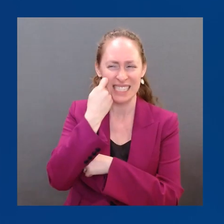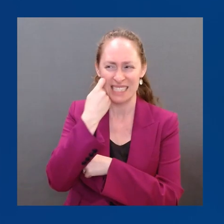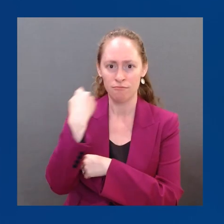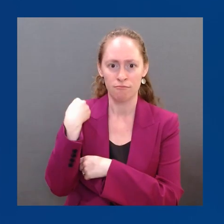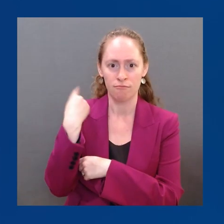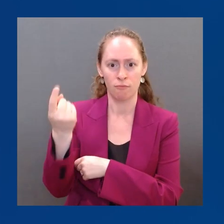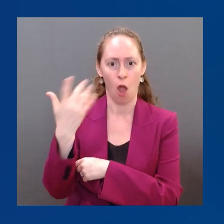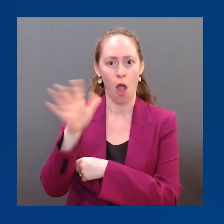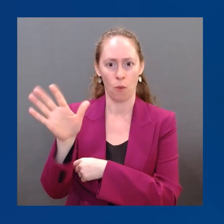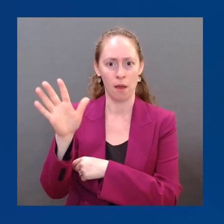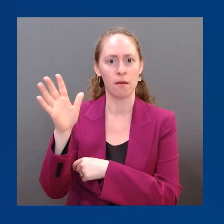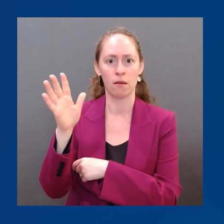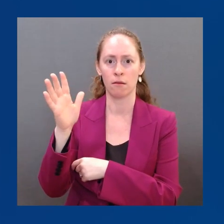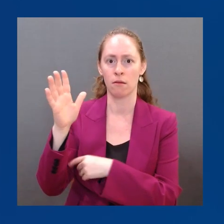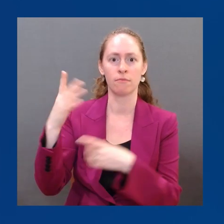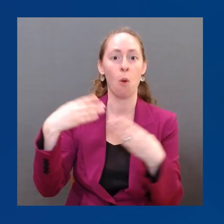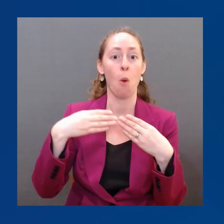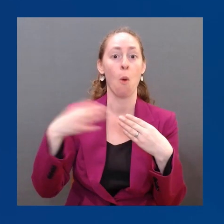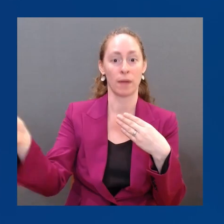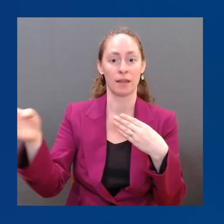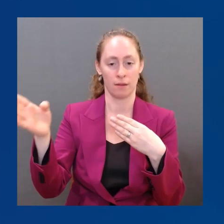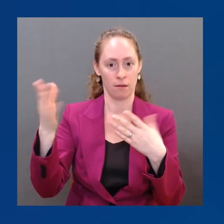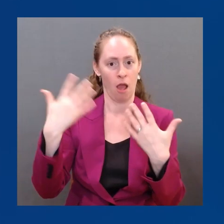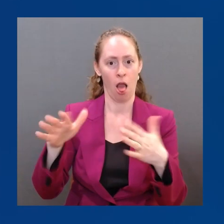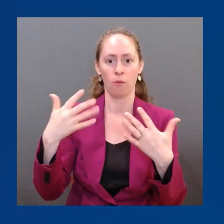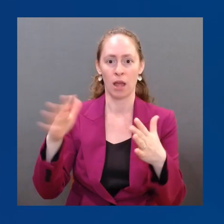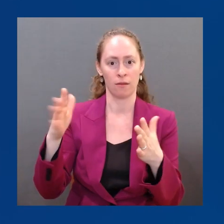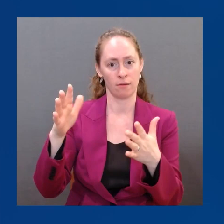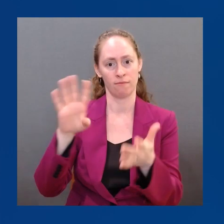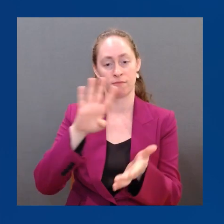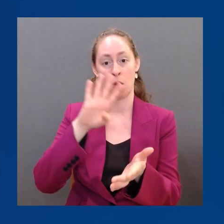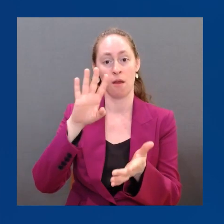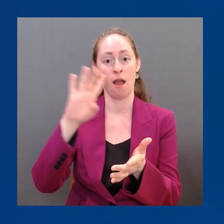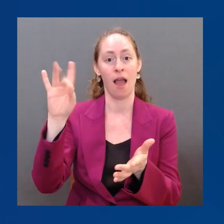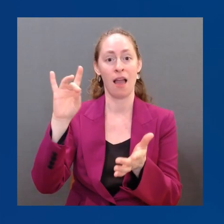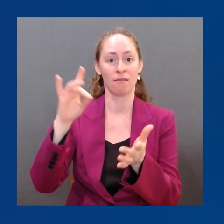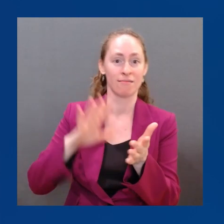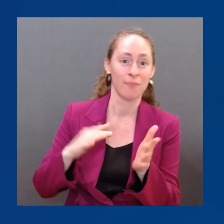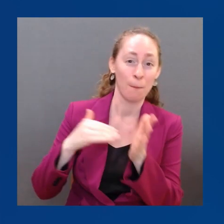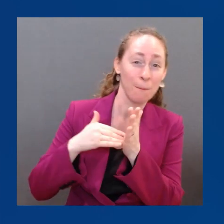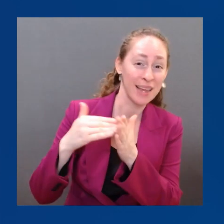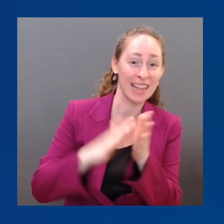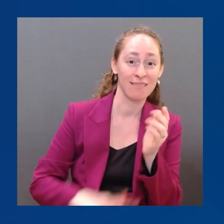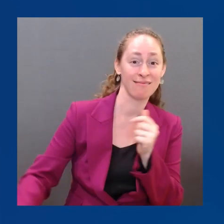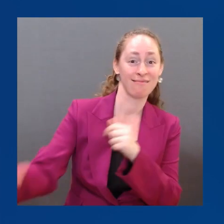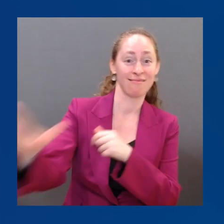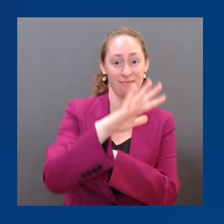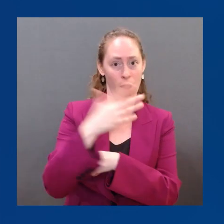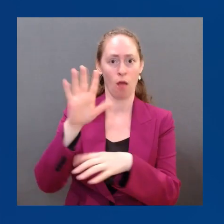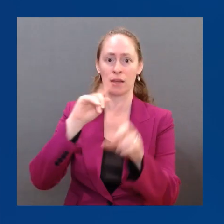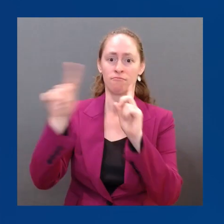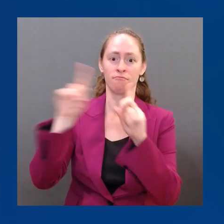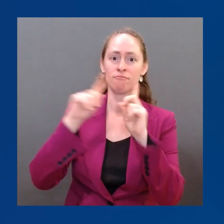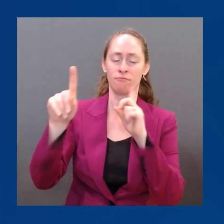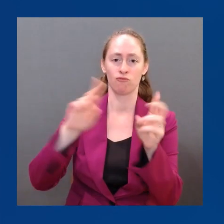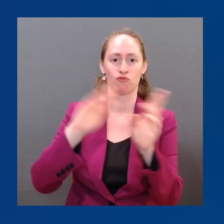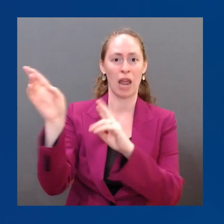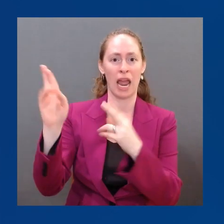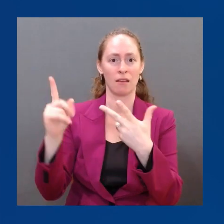and a half million households across the country have ordered that next round of tests. We have made eight tests available per order.